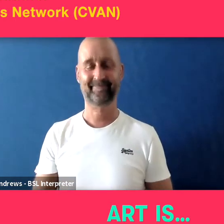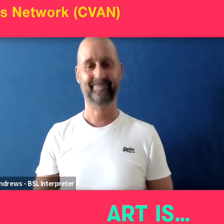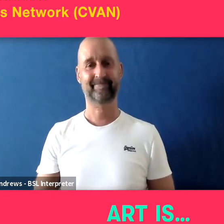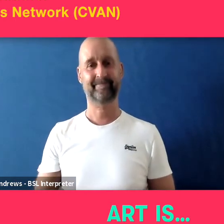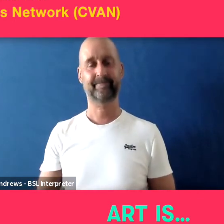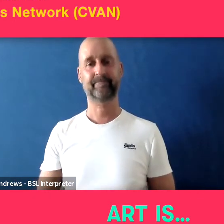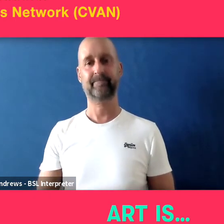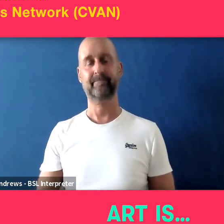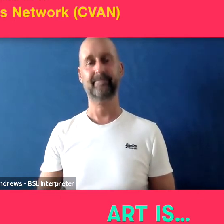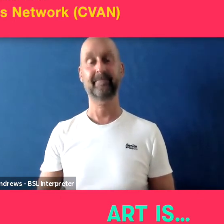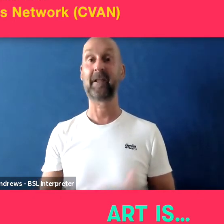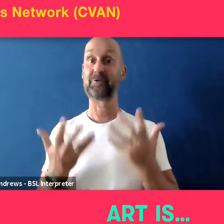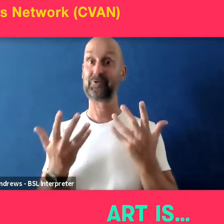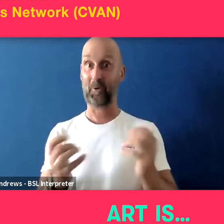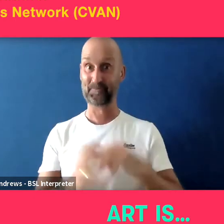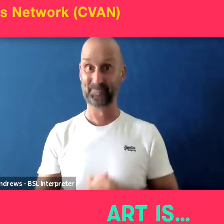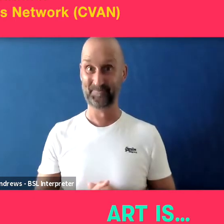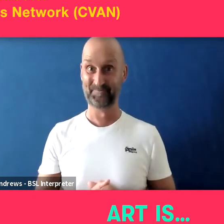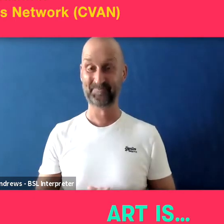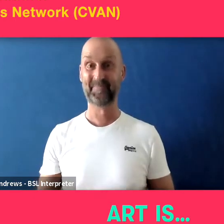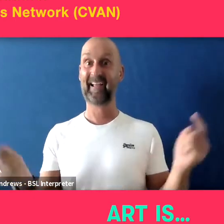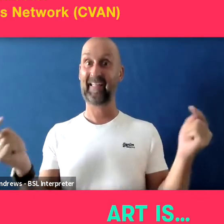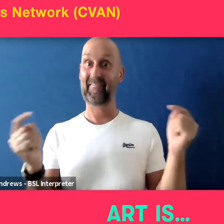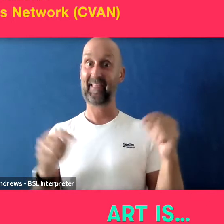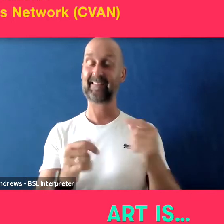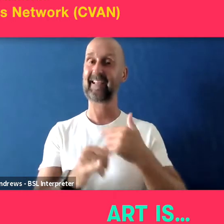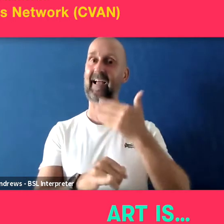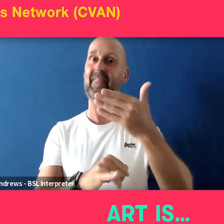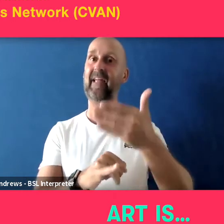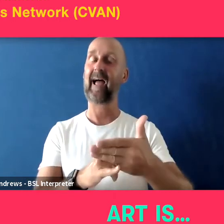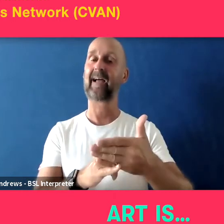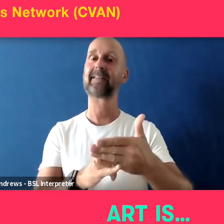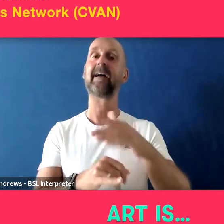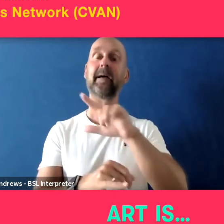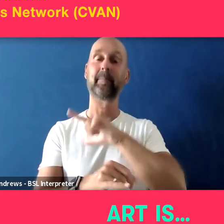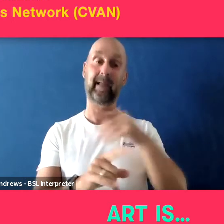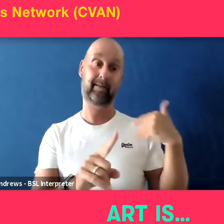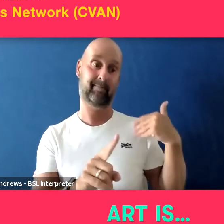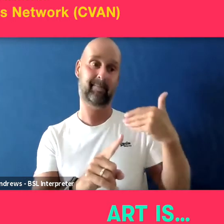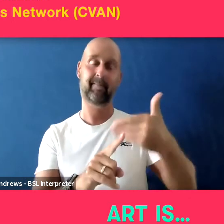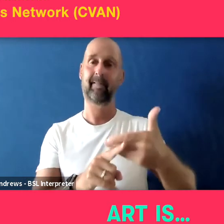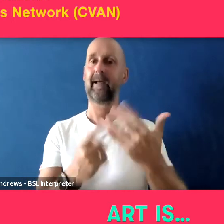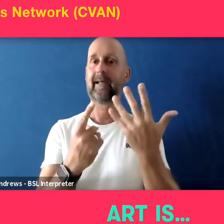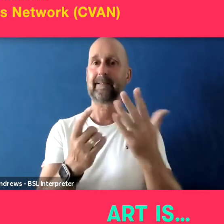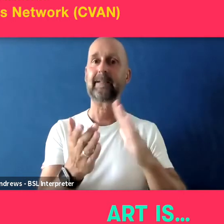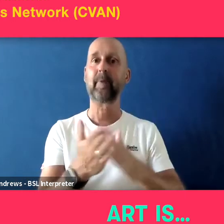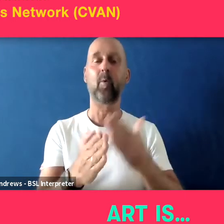So, this is the last event in a six month programme working with a national visual arts